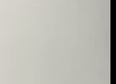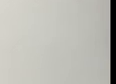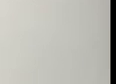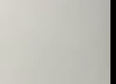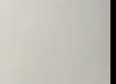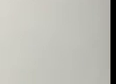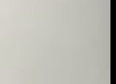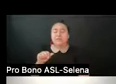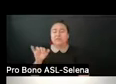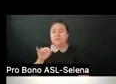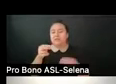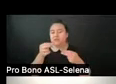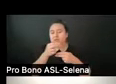have a slide show going.